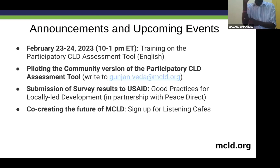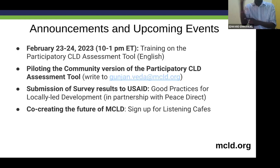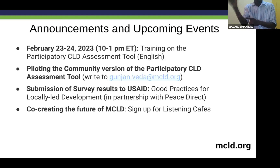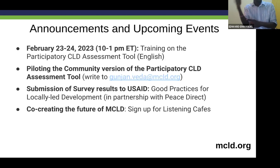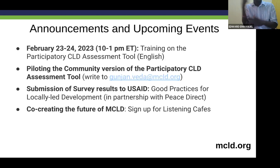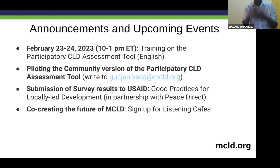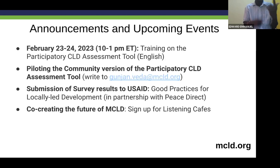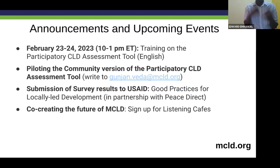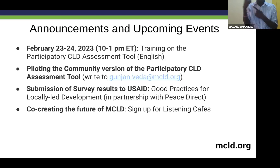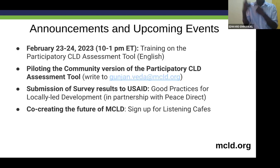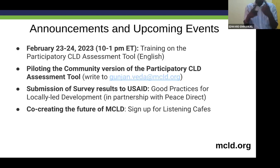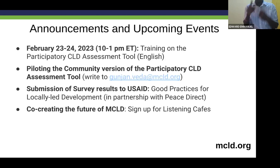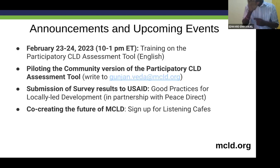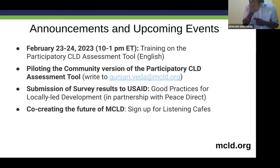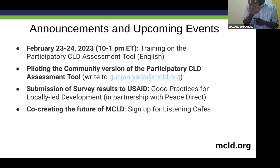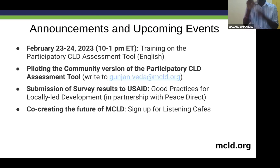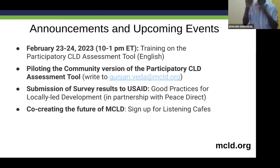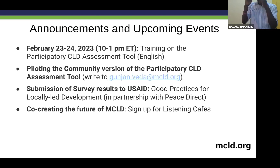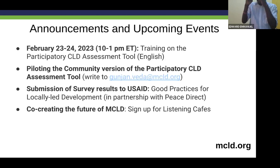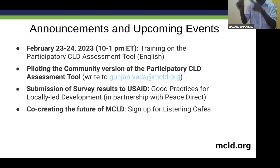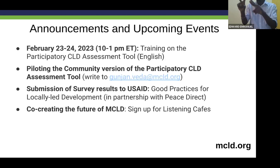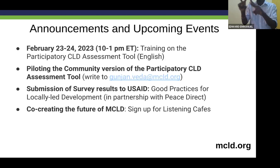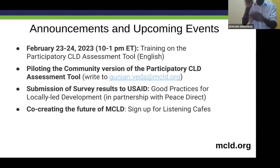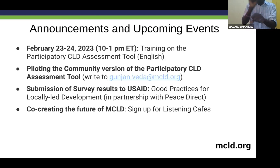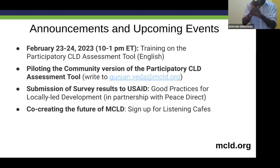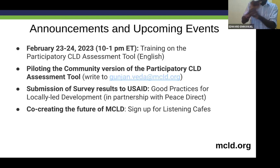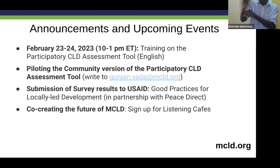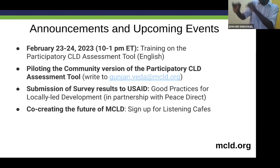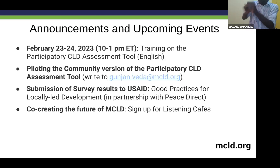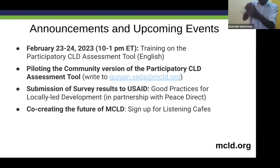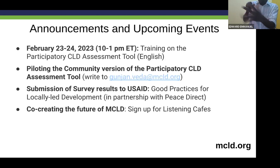Your vision for it, your structures around it, all of that.